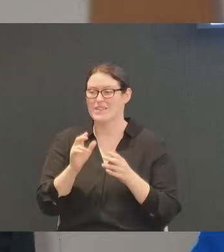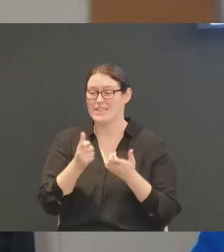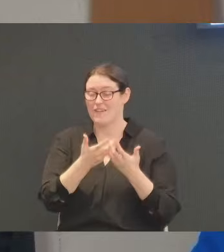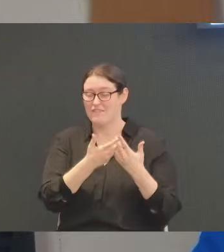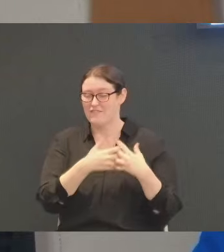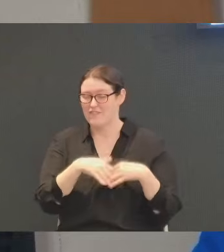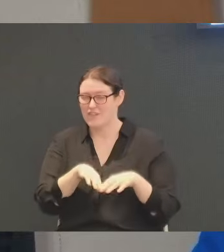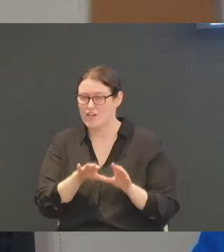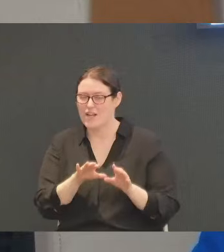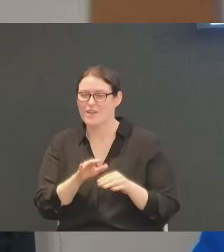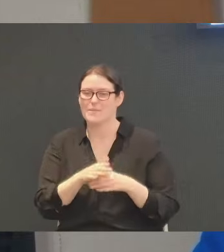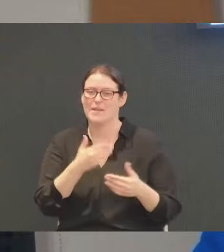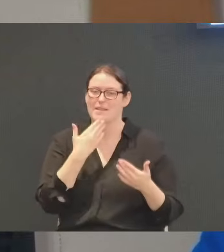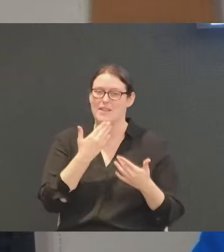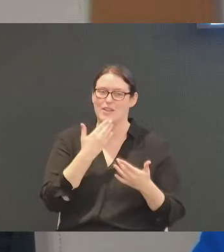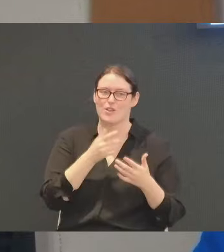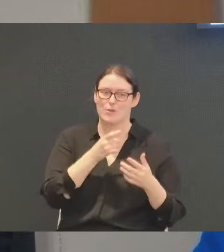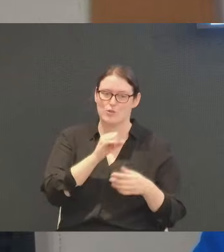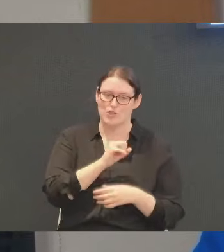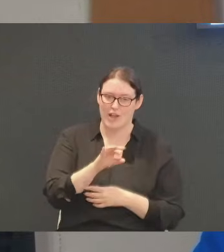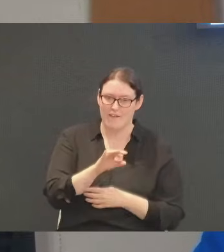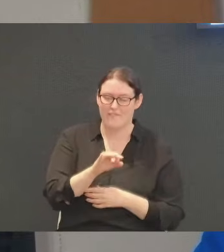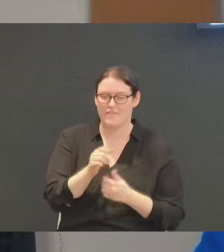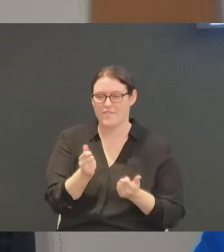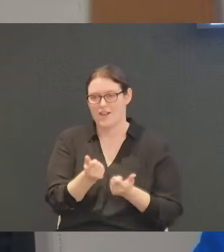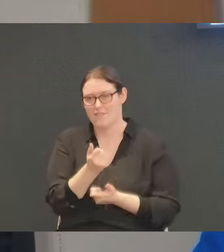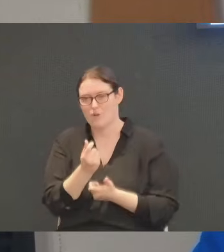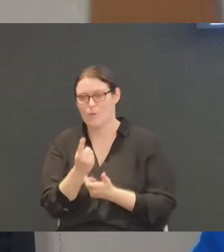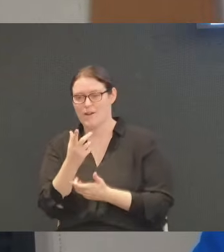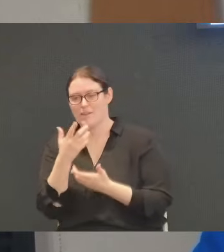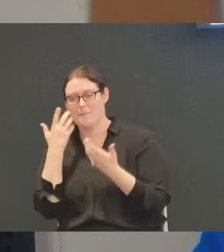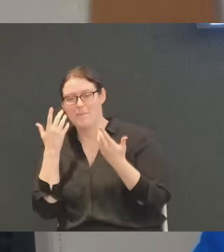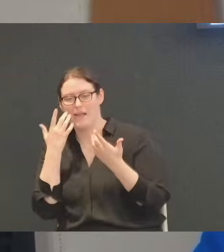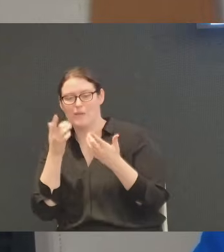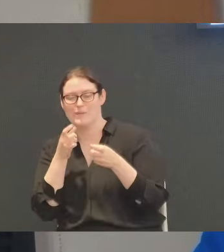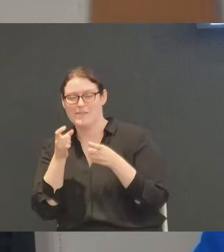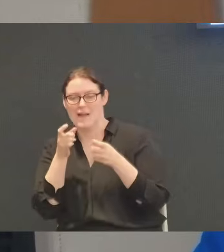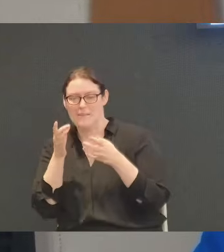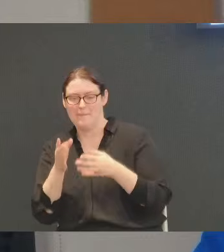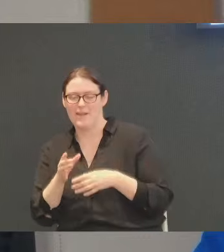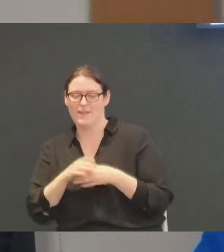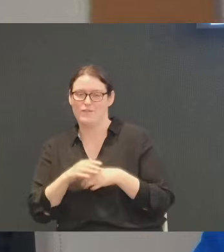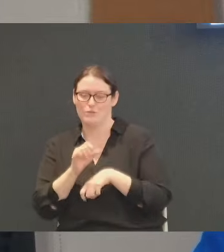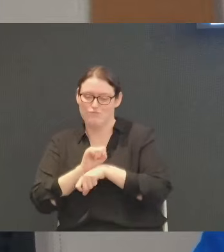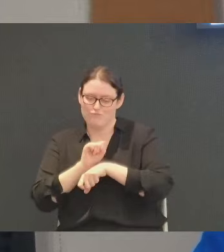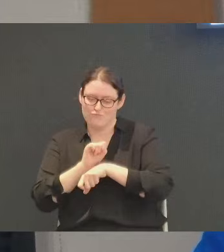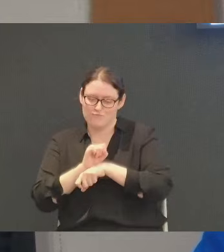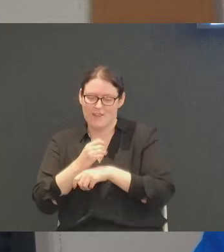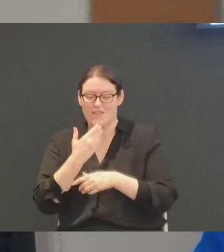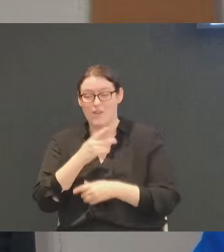the Administration, Jeff and the Bengals for working on this and thanks to Princeton. It's